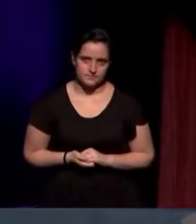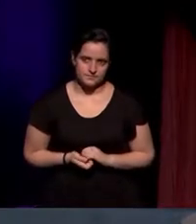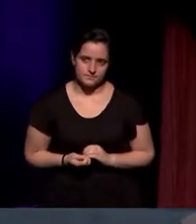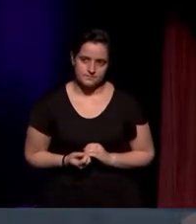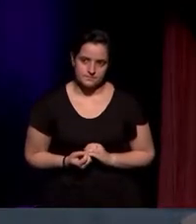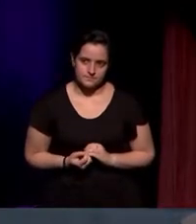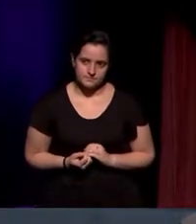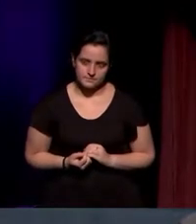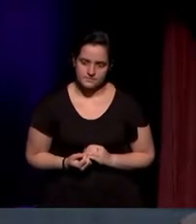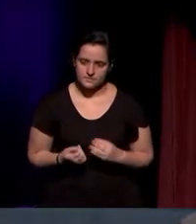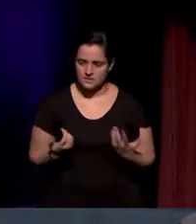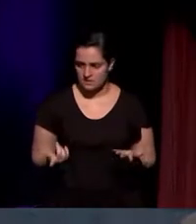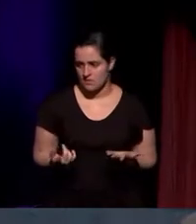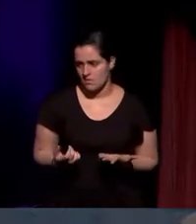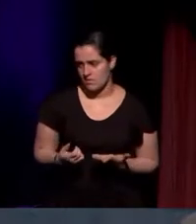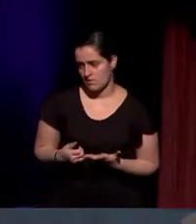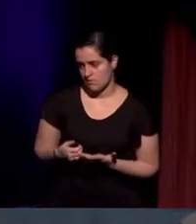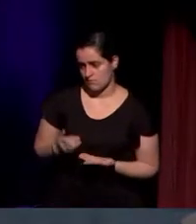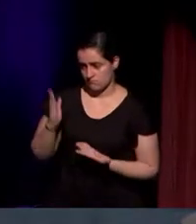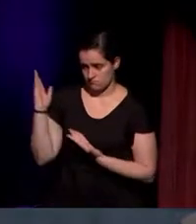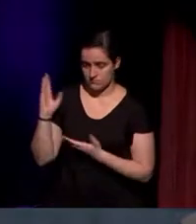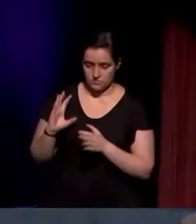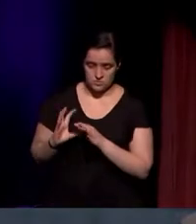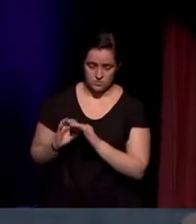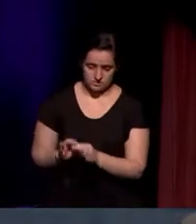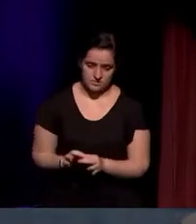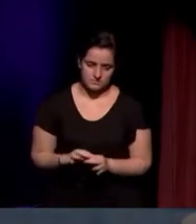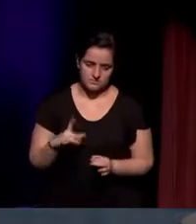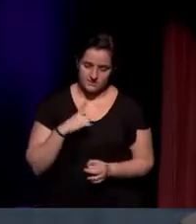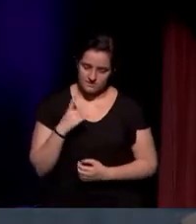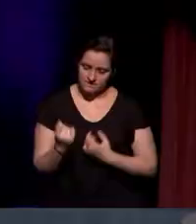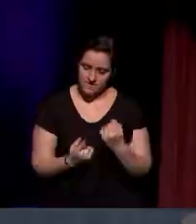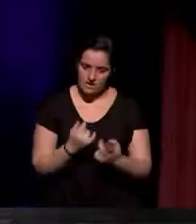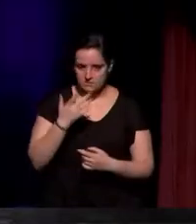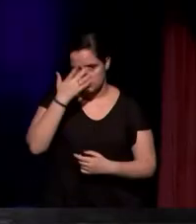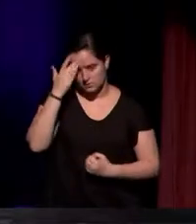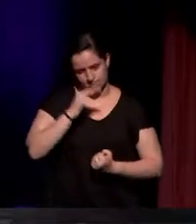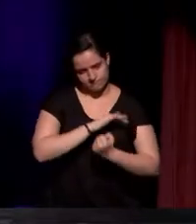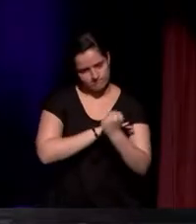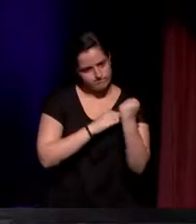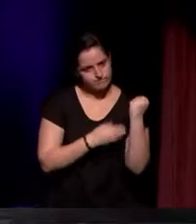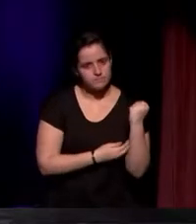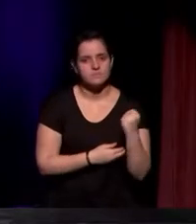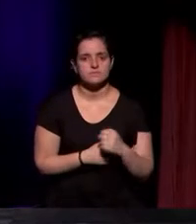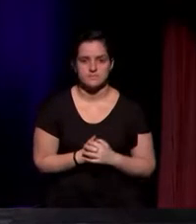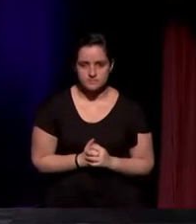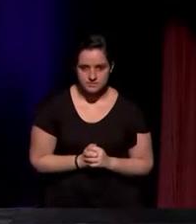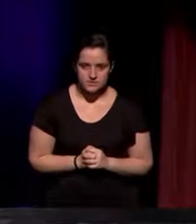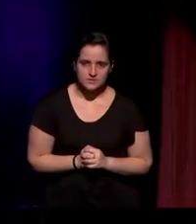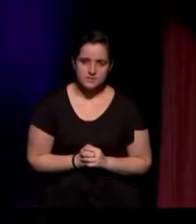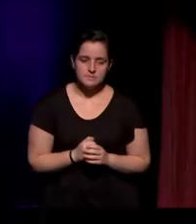In this context, there were several resistances, resistance of workers,